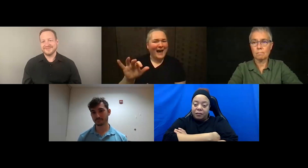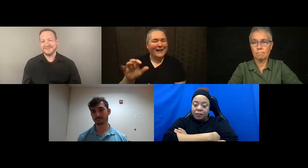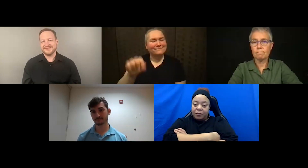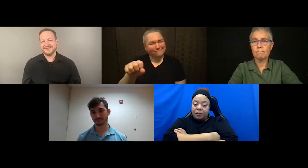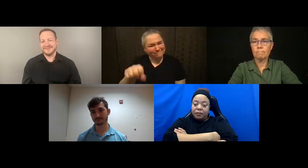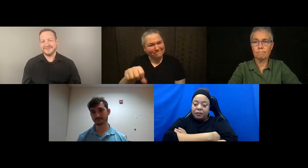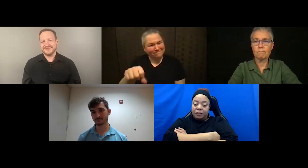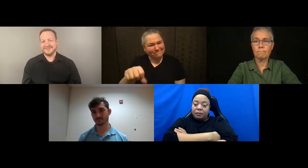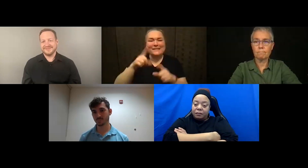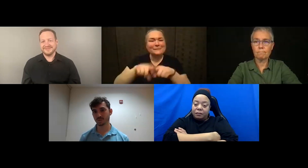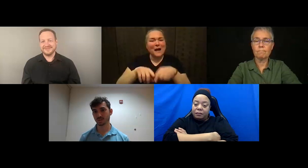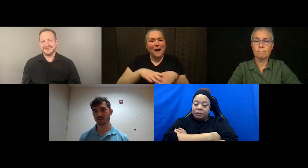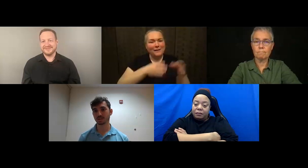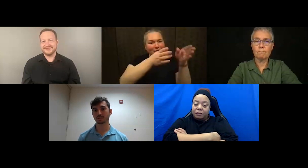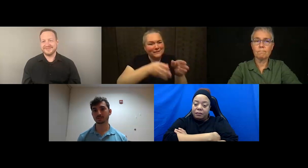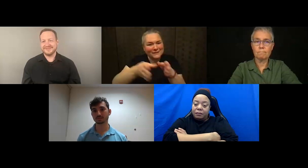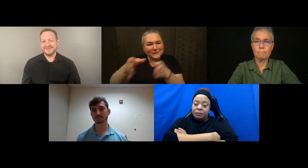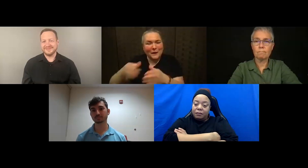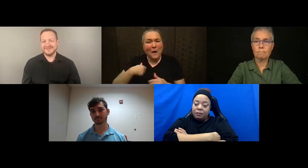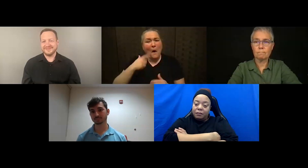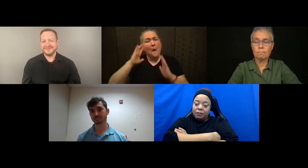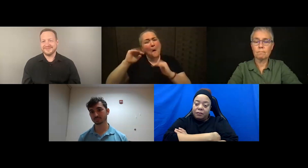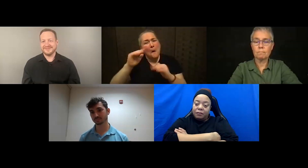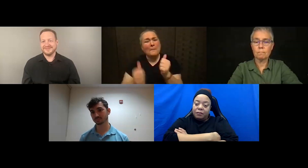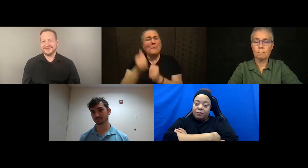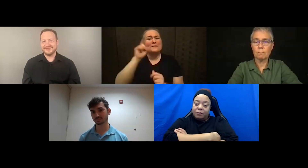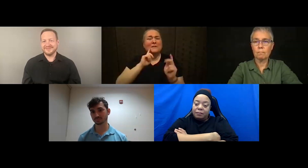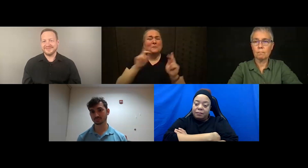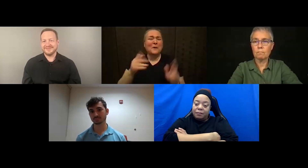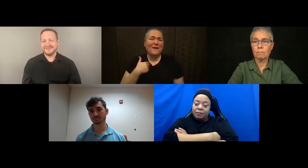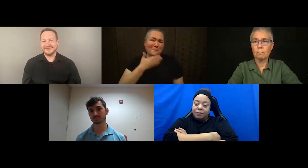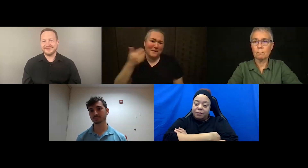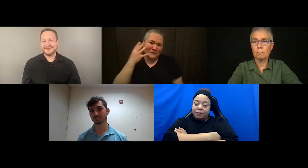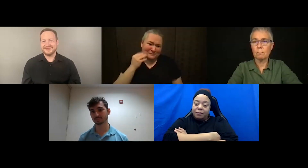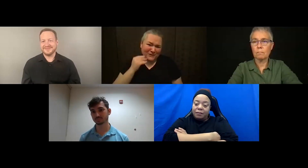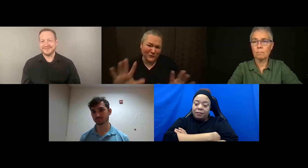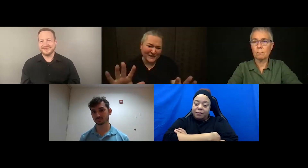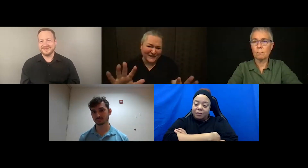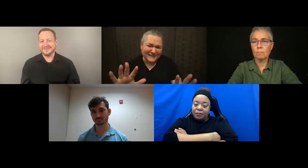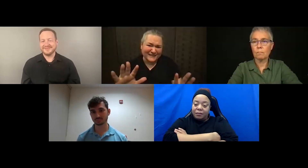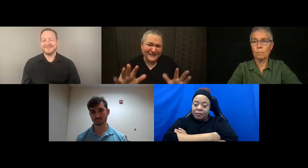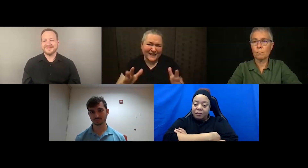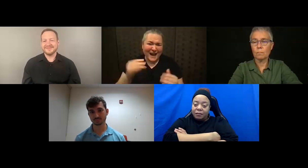of conduct. It depends so much on the person. You always hope that the deaf person